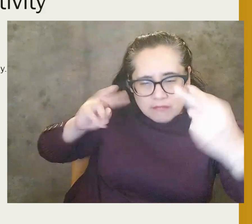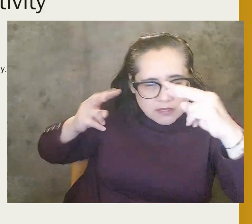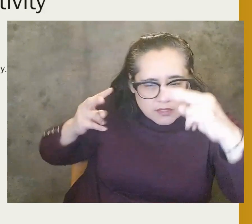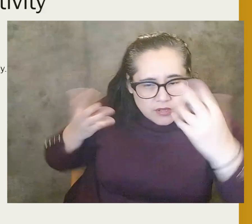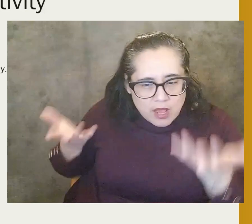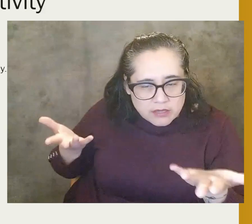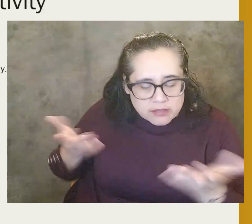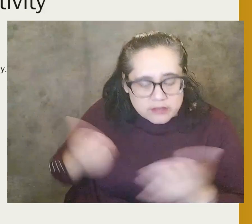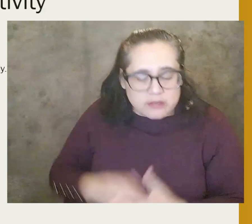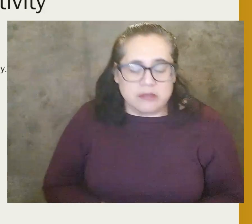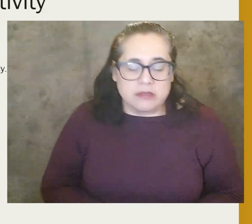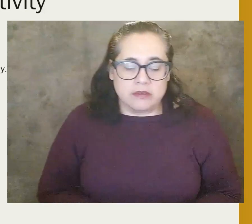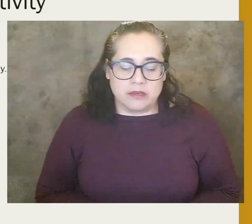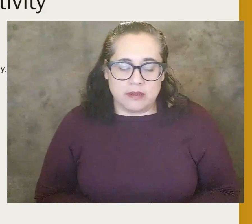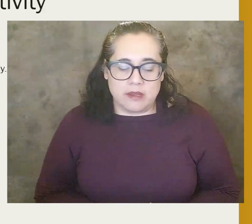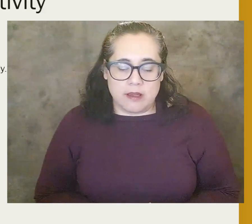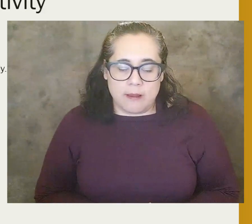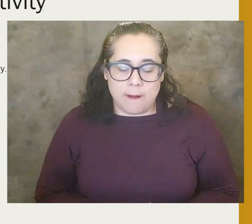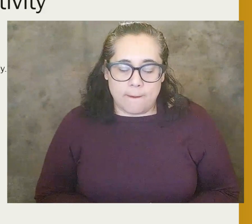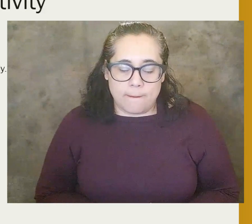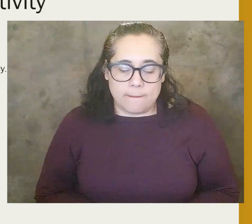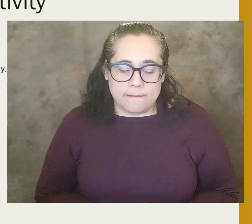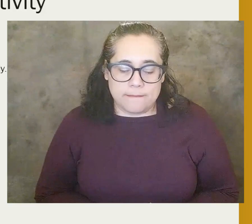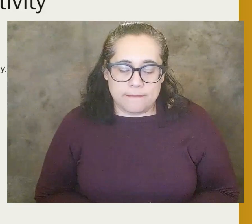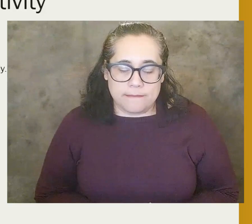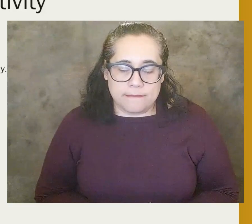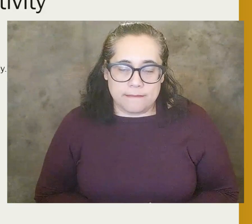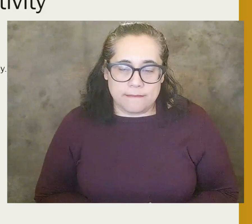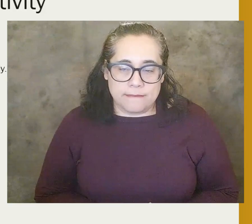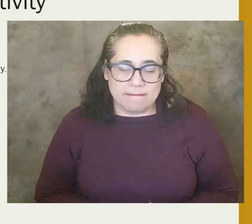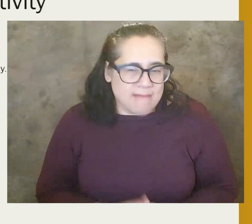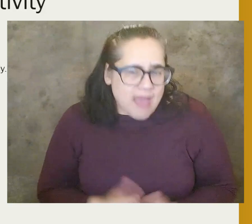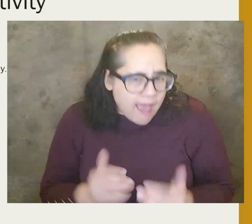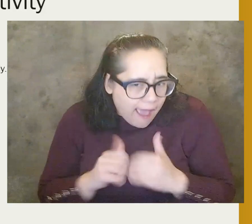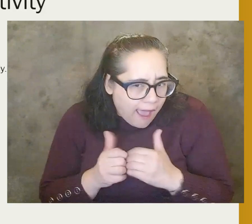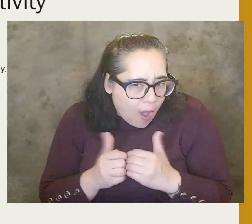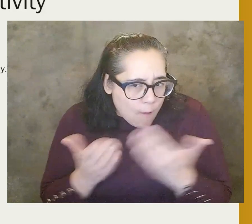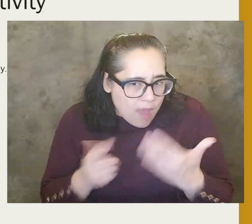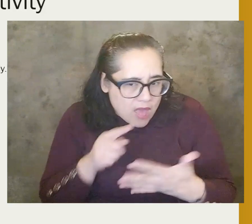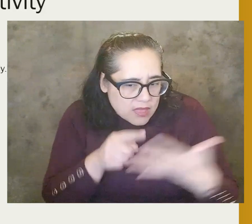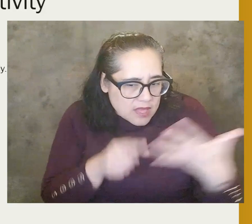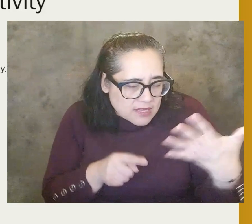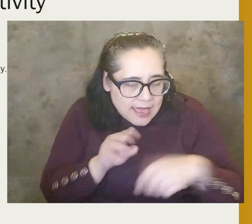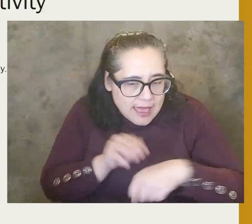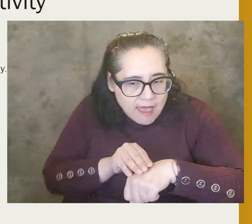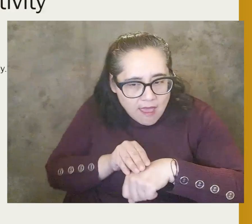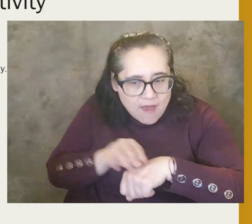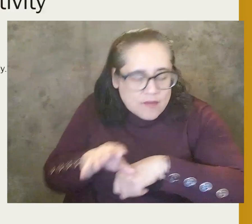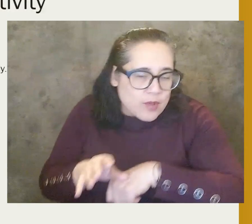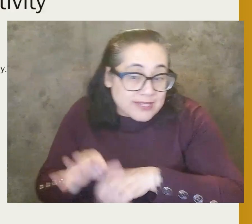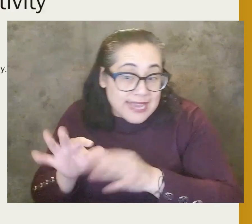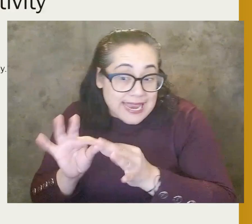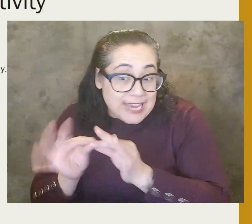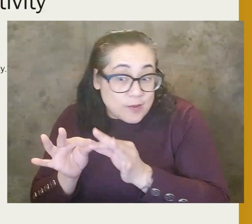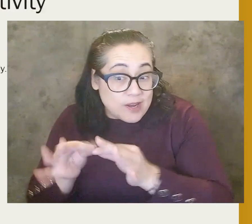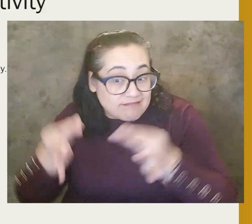misunderstanding and how might these factors influence ... interpretation decisions?